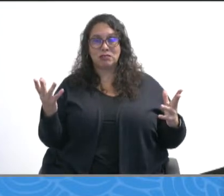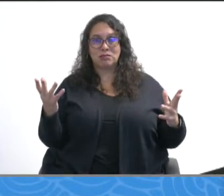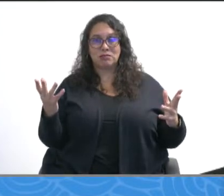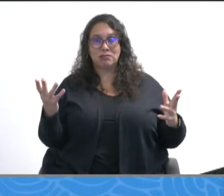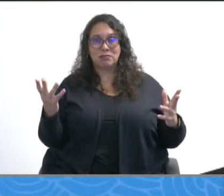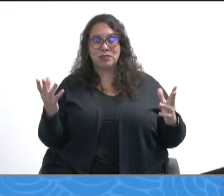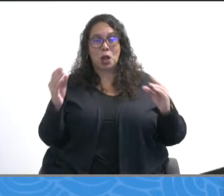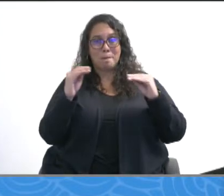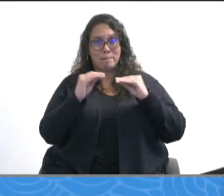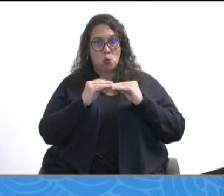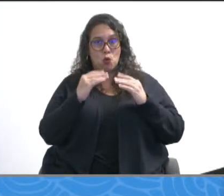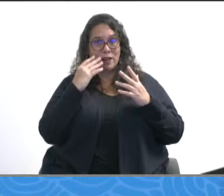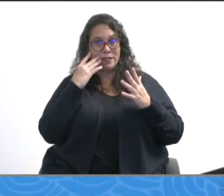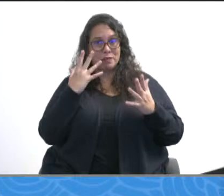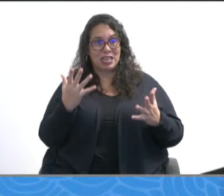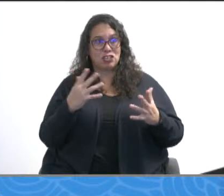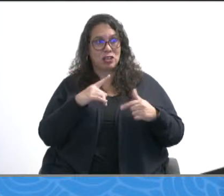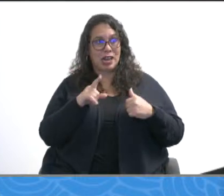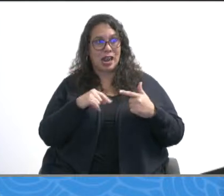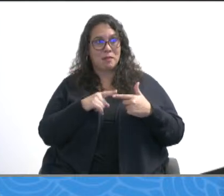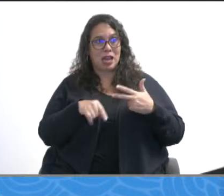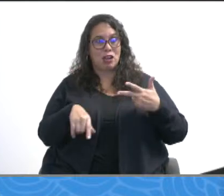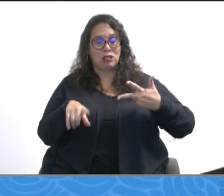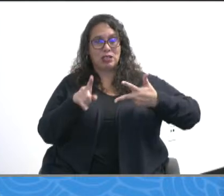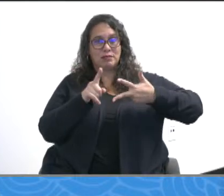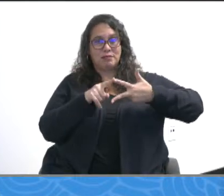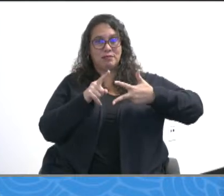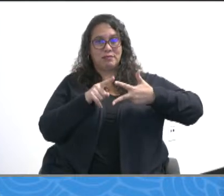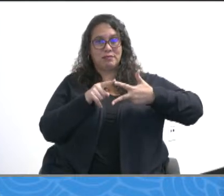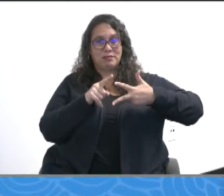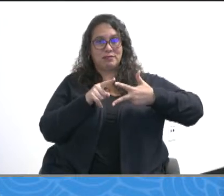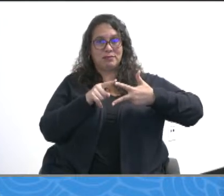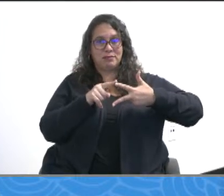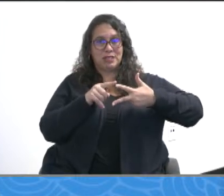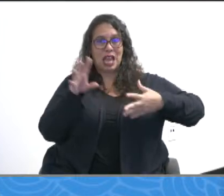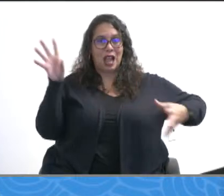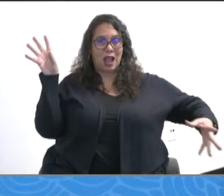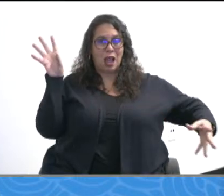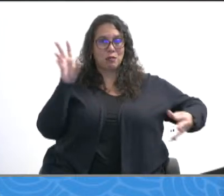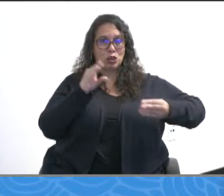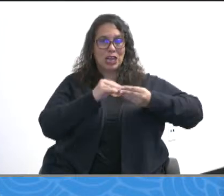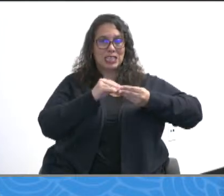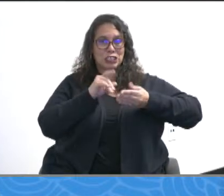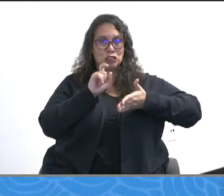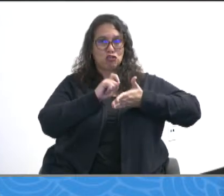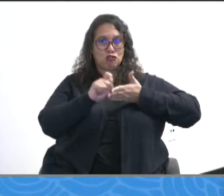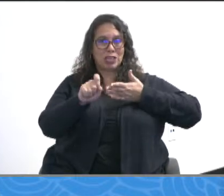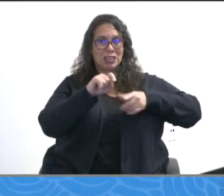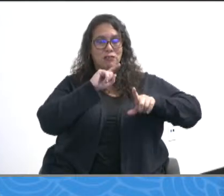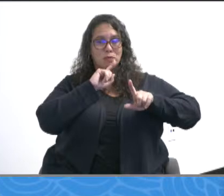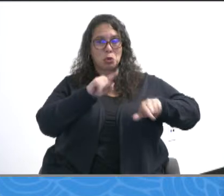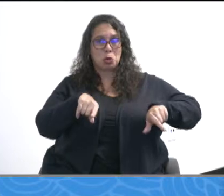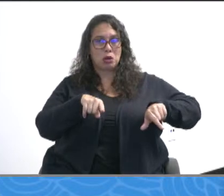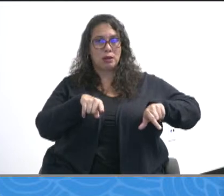for more information about the comprehensive written report, this document is currently available